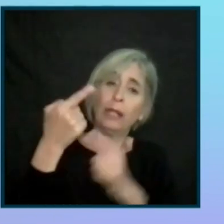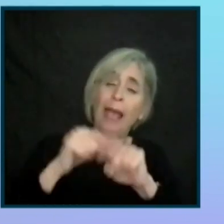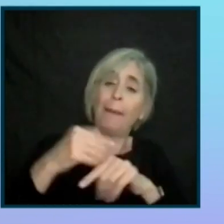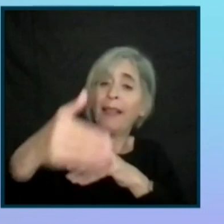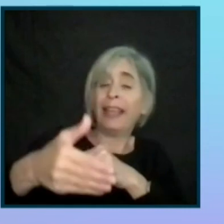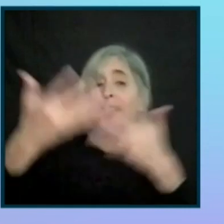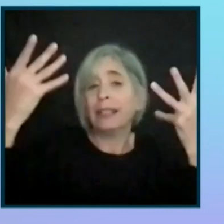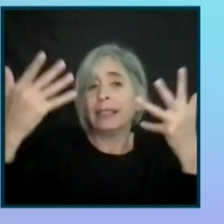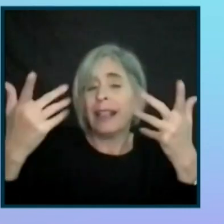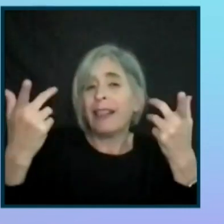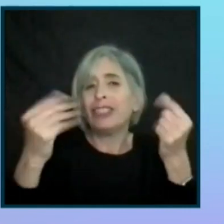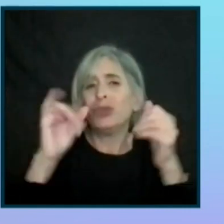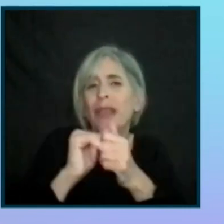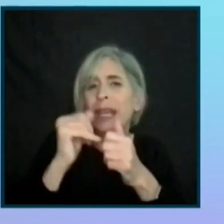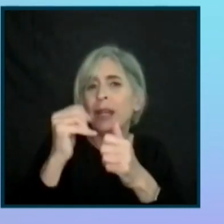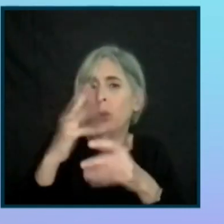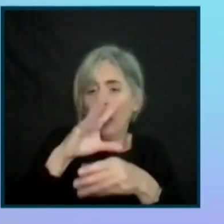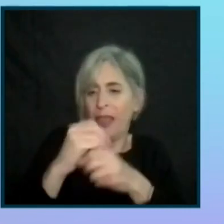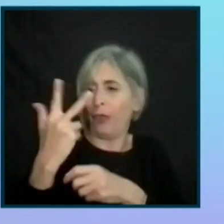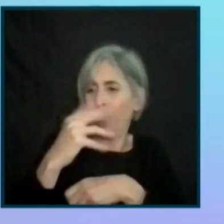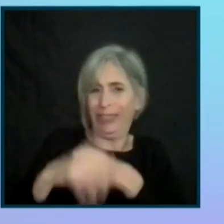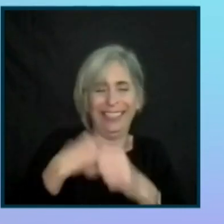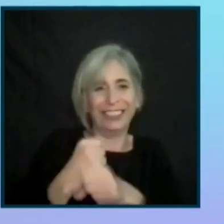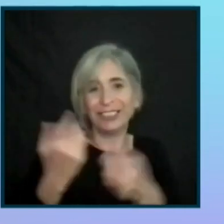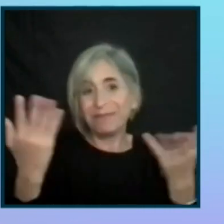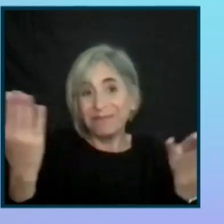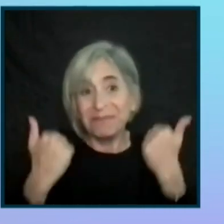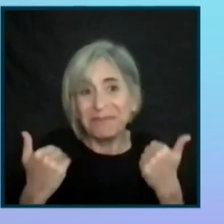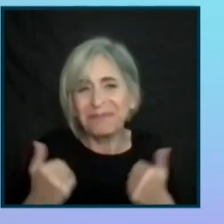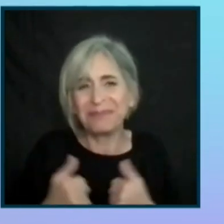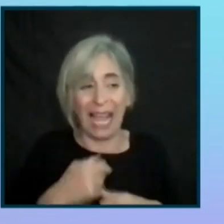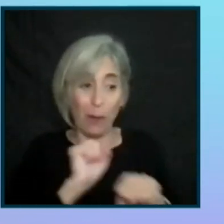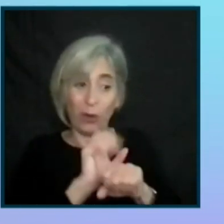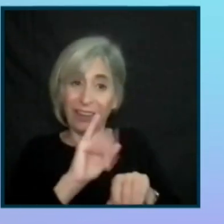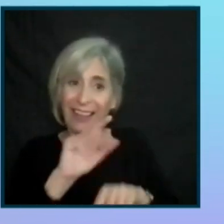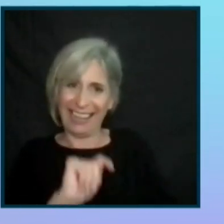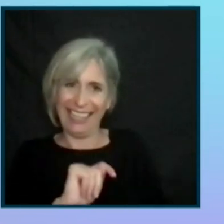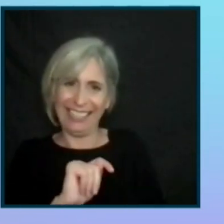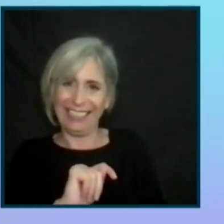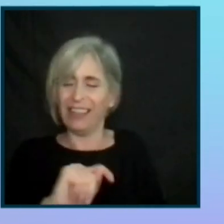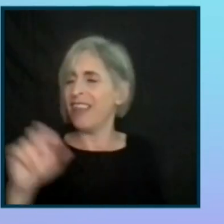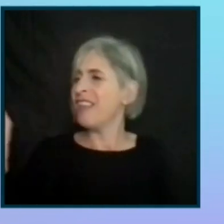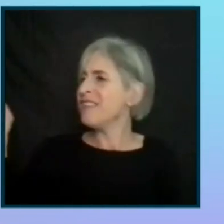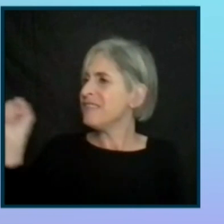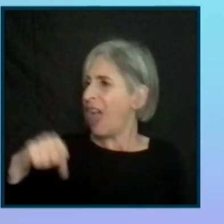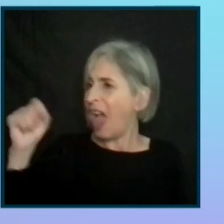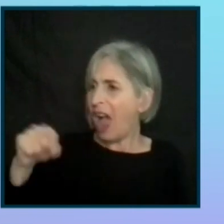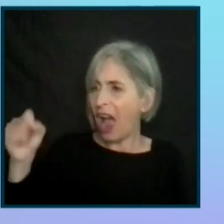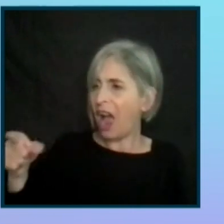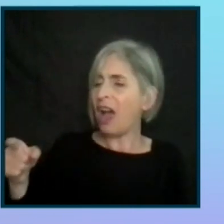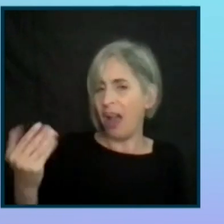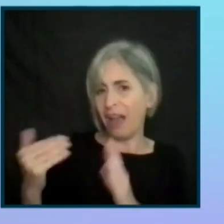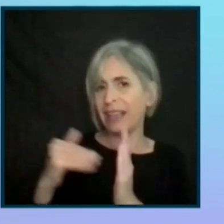let's do it within these three years. I'm working on it. Yeah. And it's something that, again, action we can take